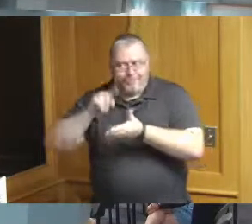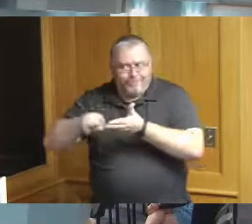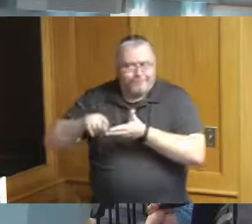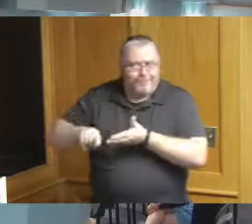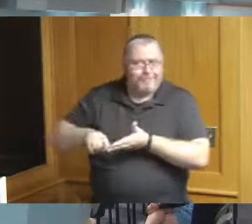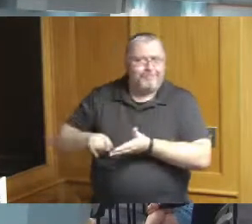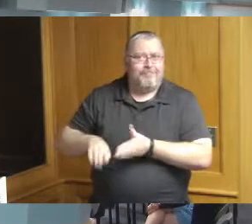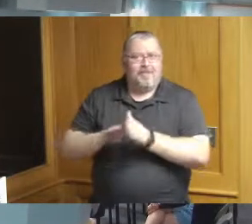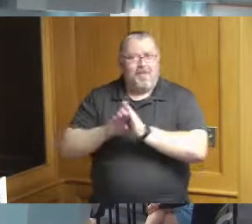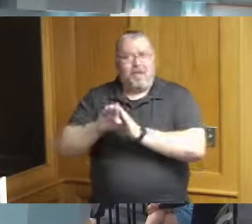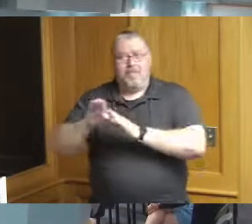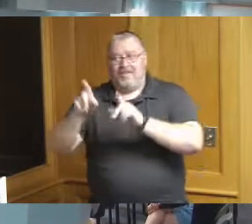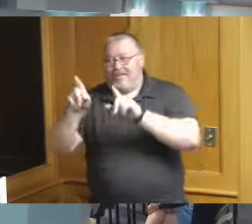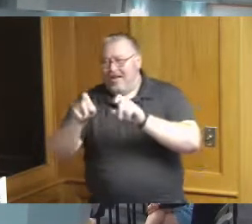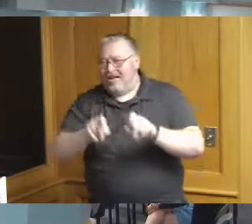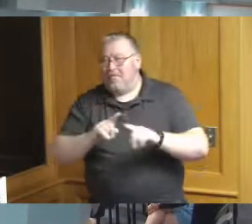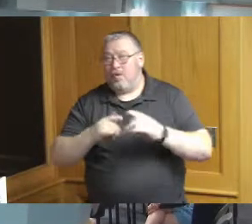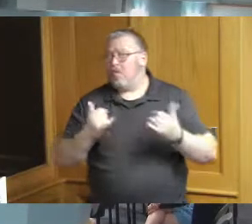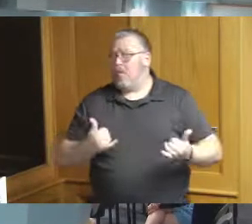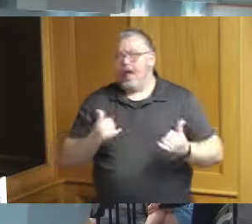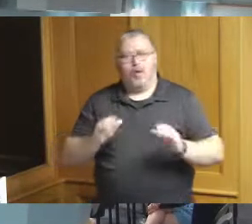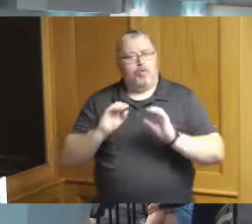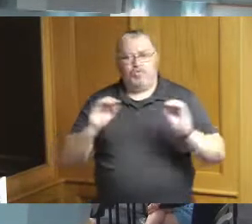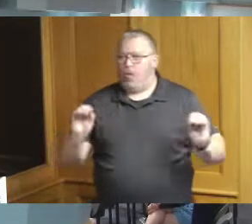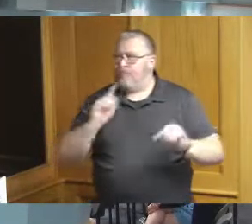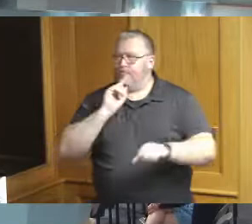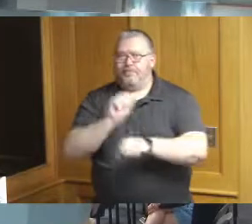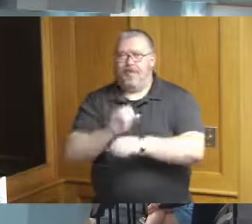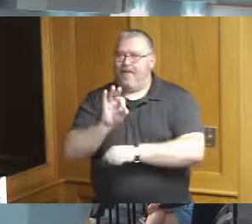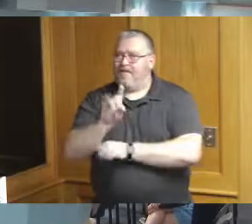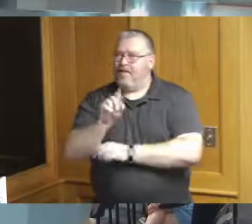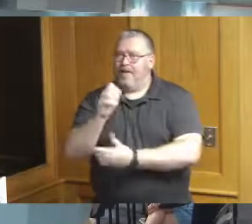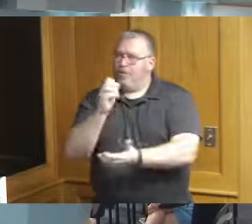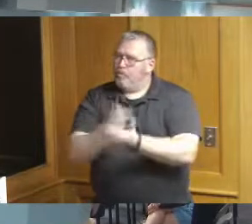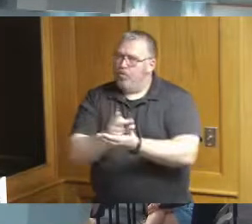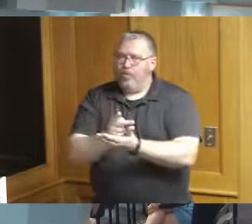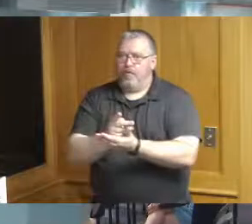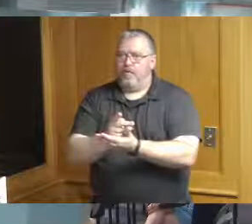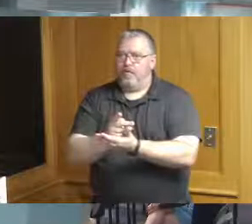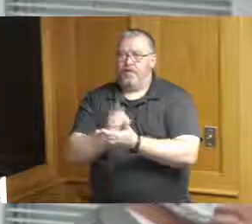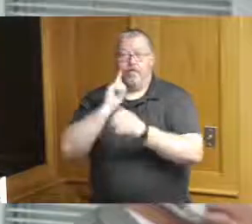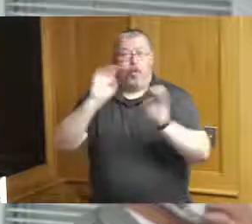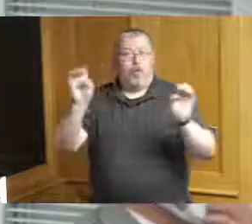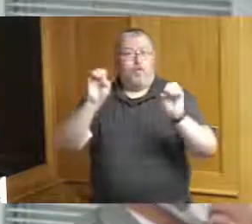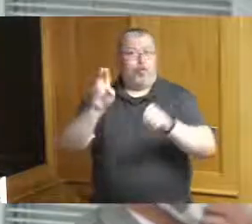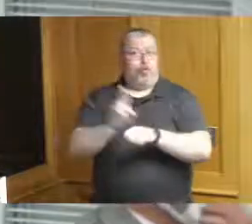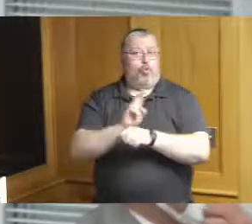and doing testing but at this point there's no FDA approved or emergency use authorized